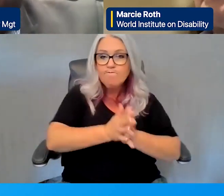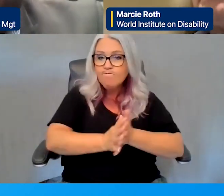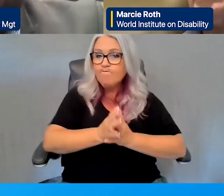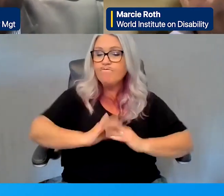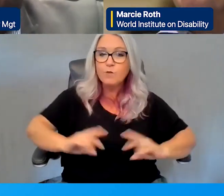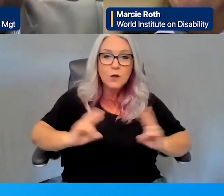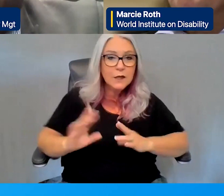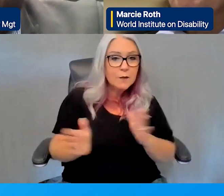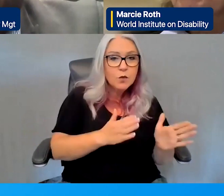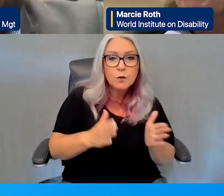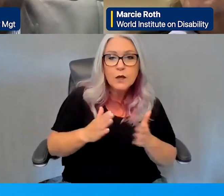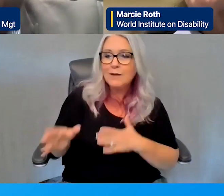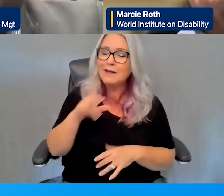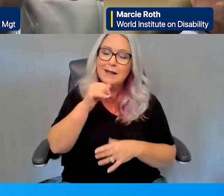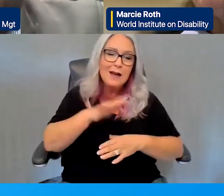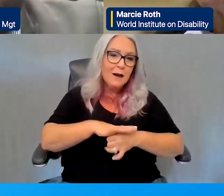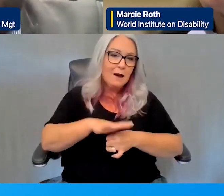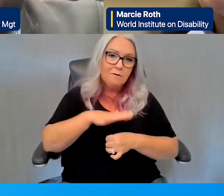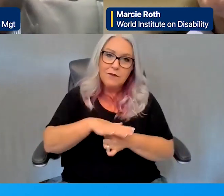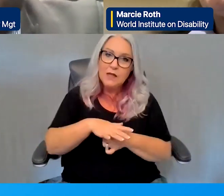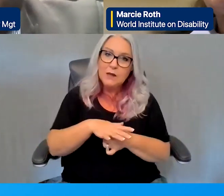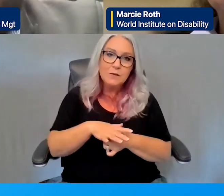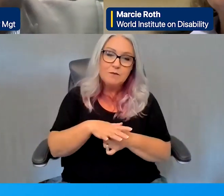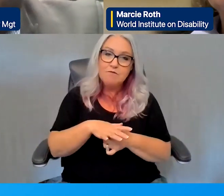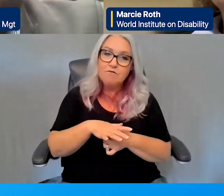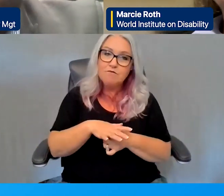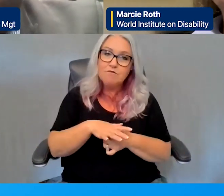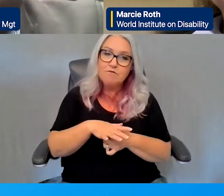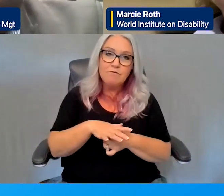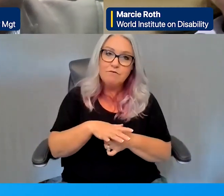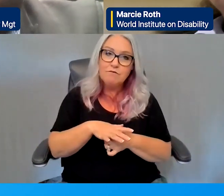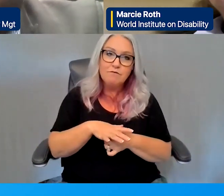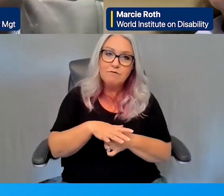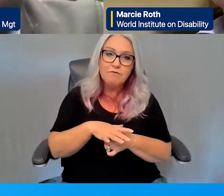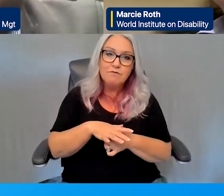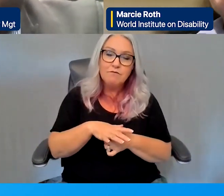going to be adequate given the